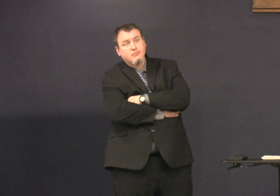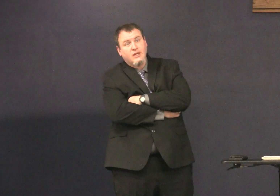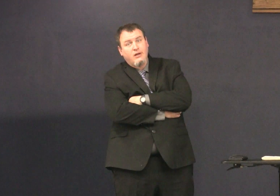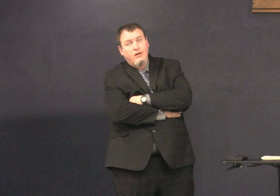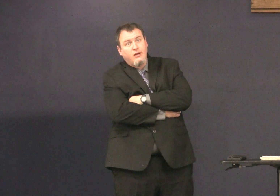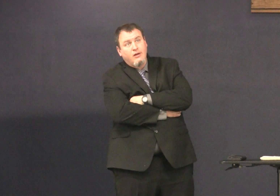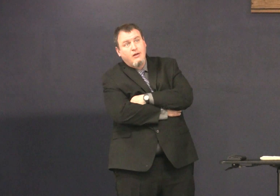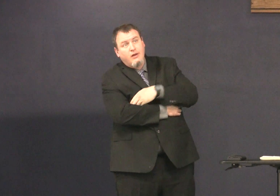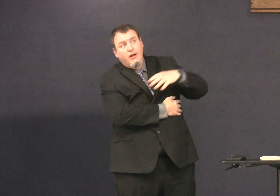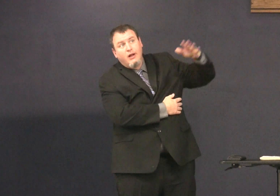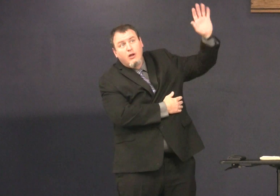foreign